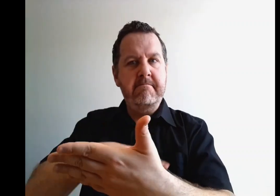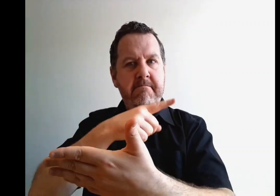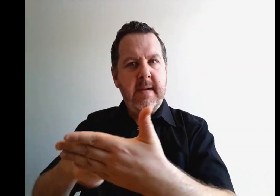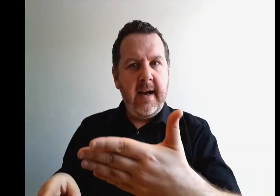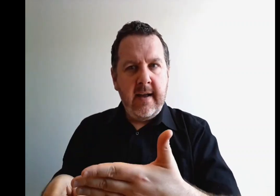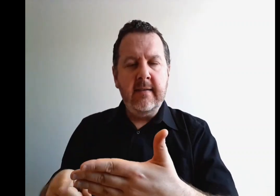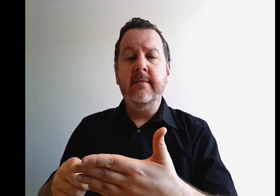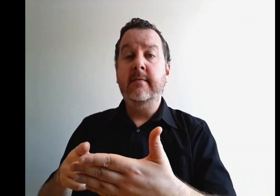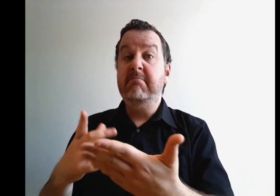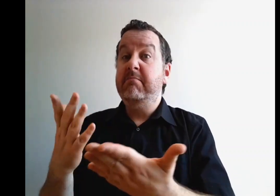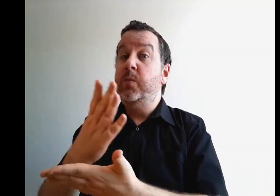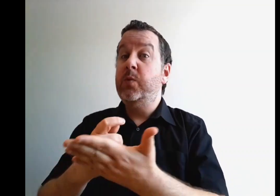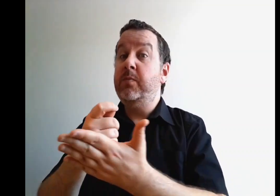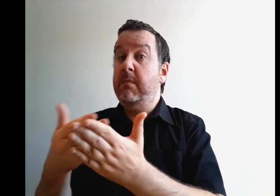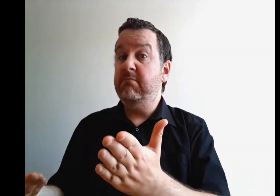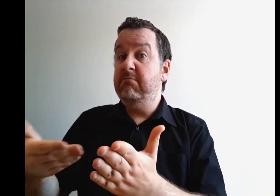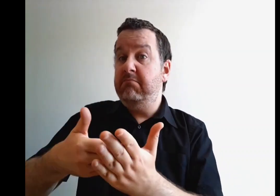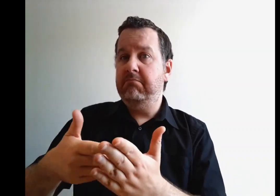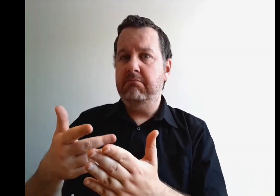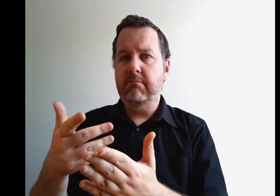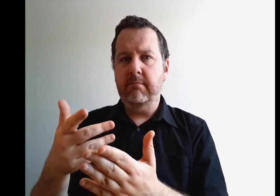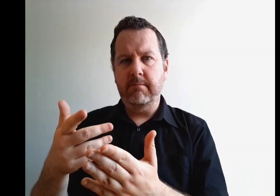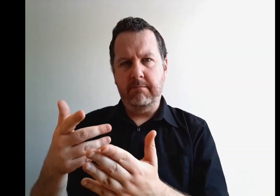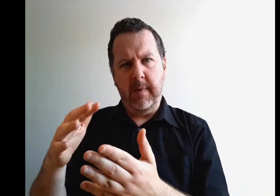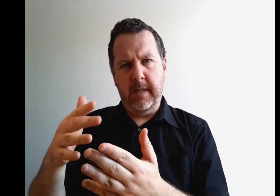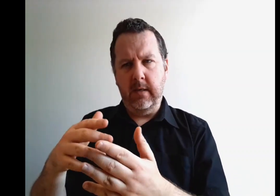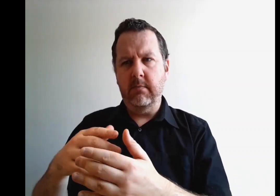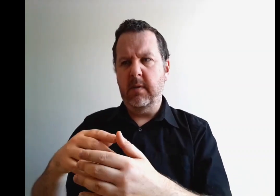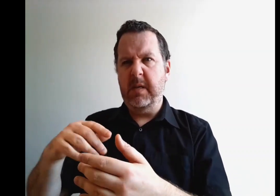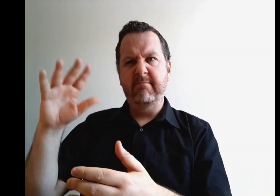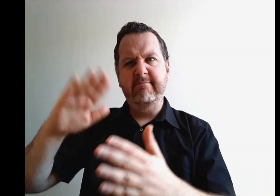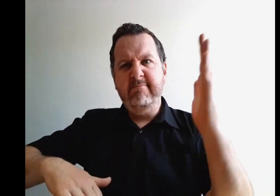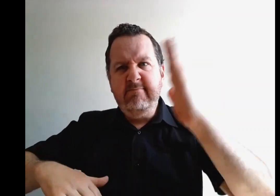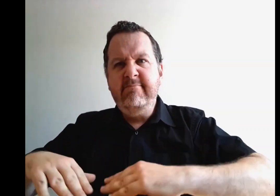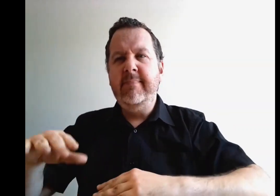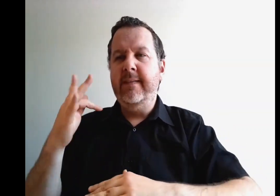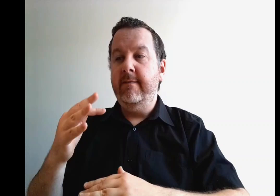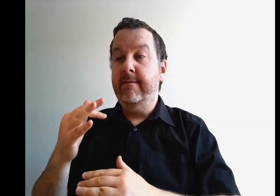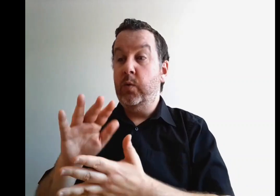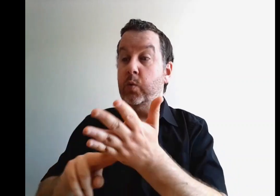and sometimes introducing physical punishment for children who used sign language.